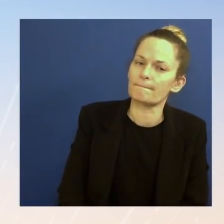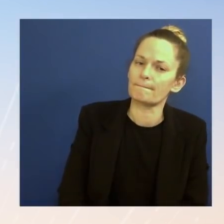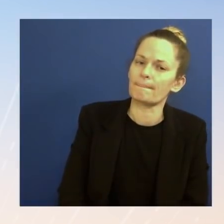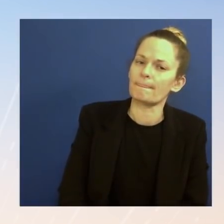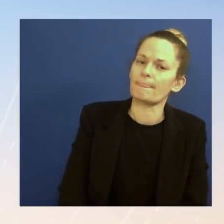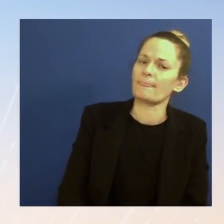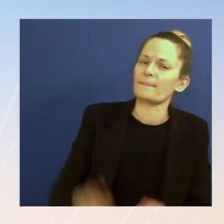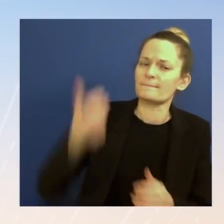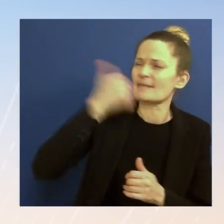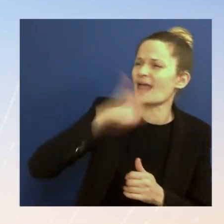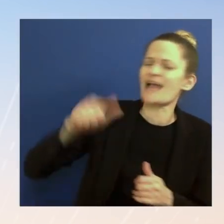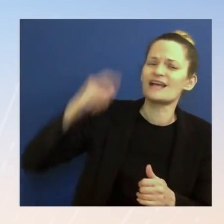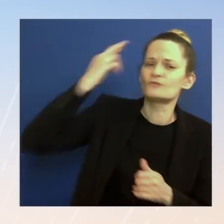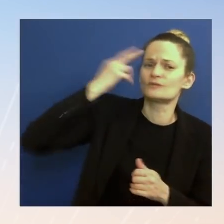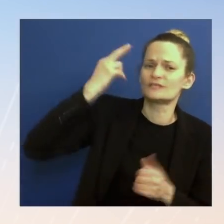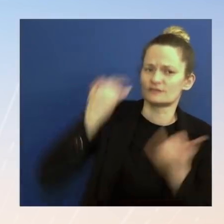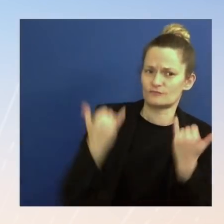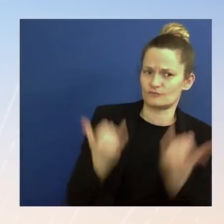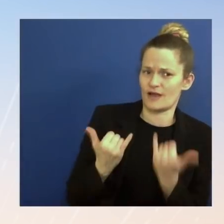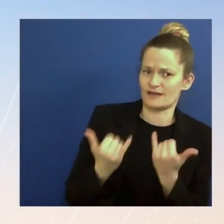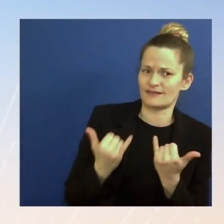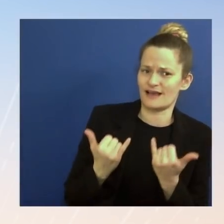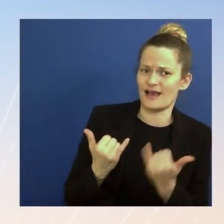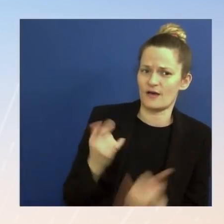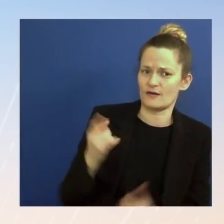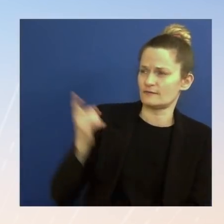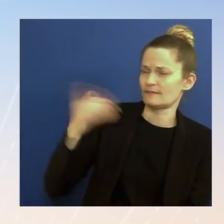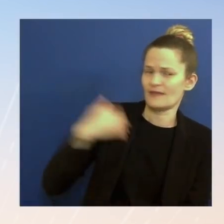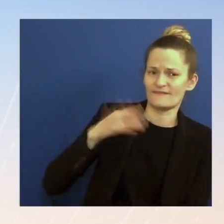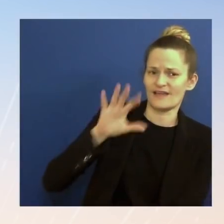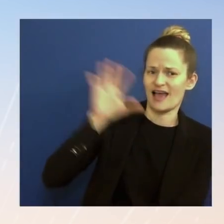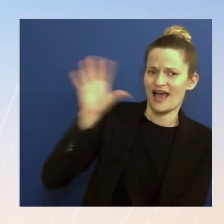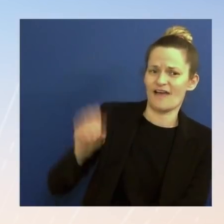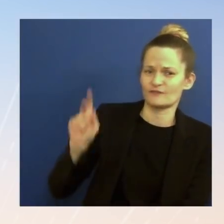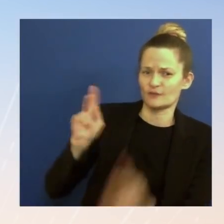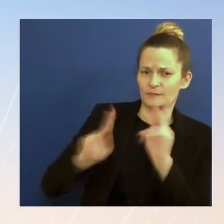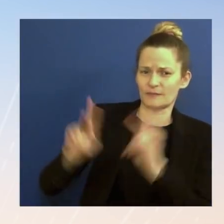they are being bombed by Russia, and they are being killed. But a lot of Africans, they are facing racism.